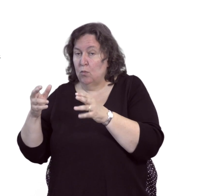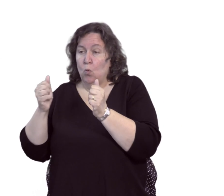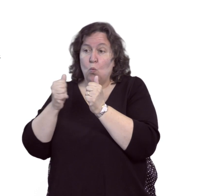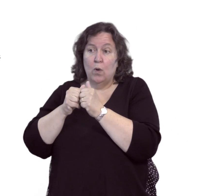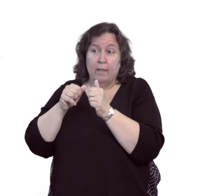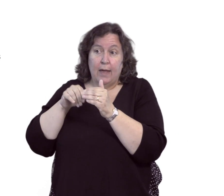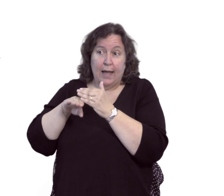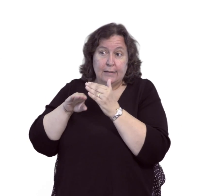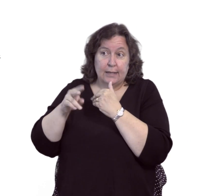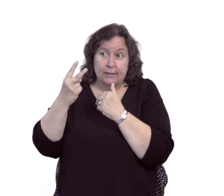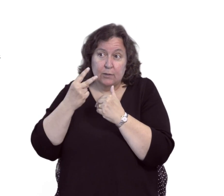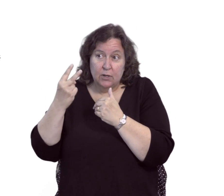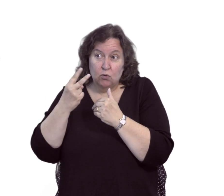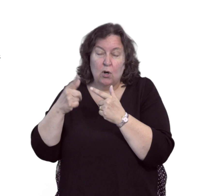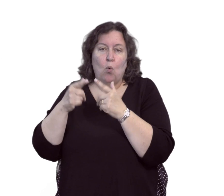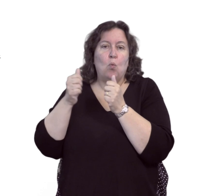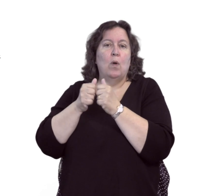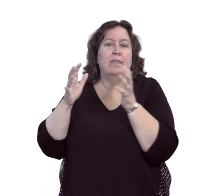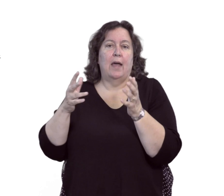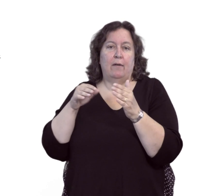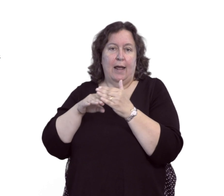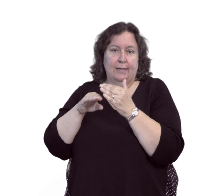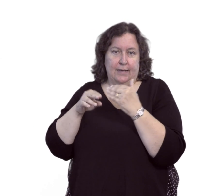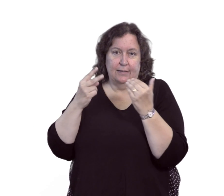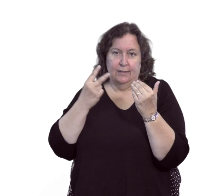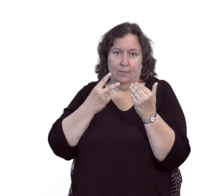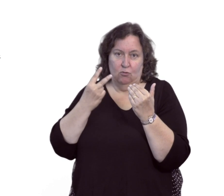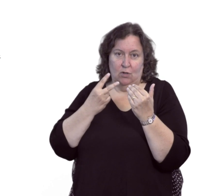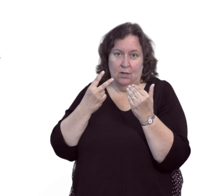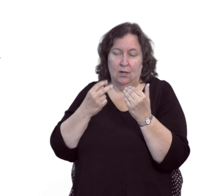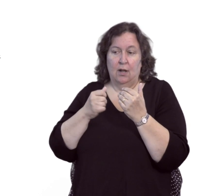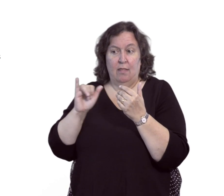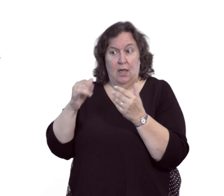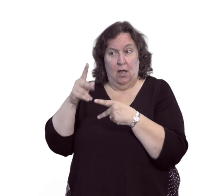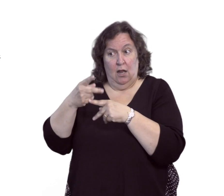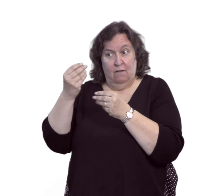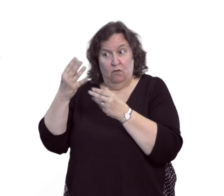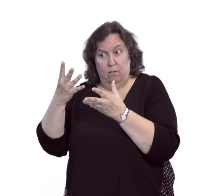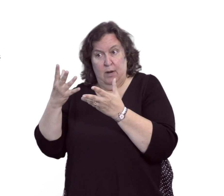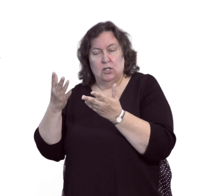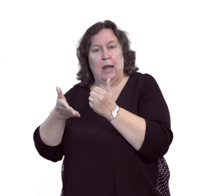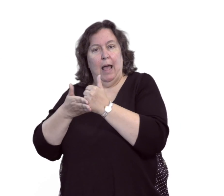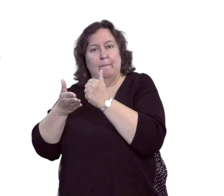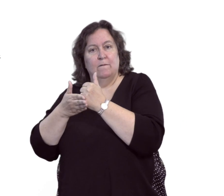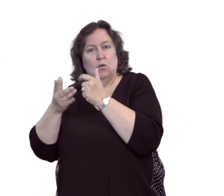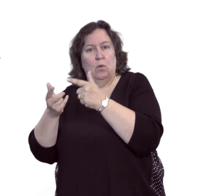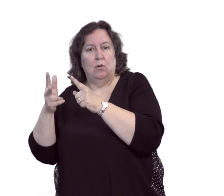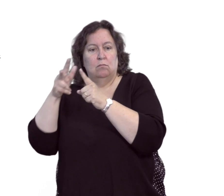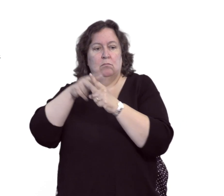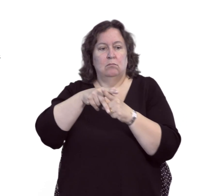with and without speechreading access. This information is helpful when discussing the need